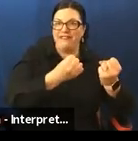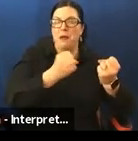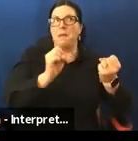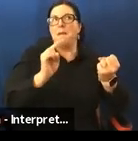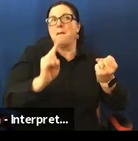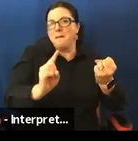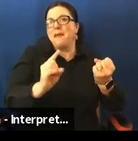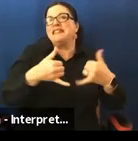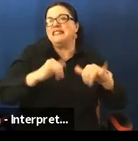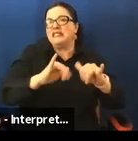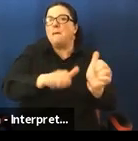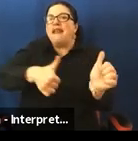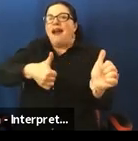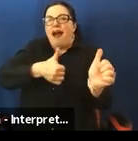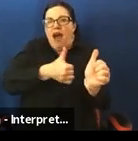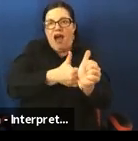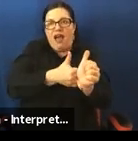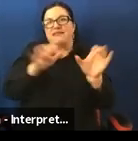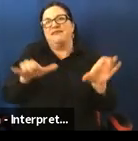Jason Williams: What are we going to talk. Oh, brief them on the brain. So I didn't want to talk about